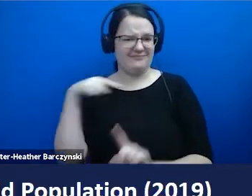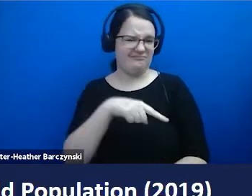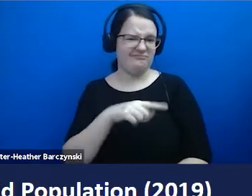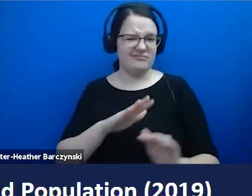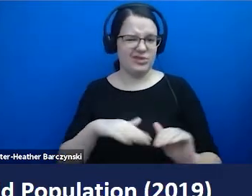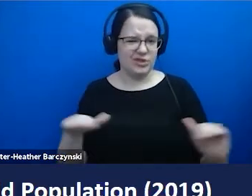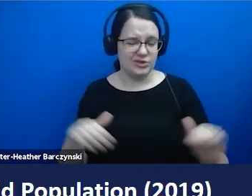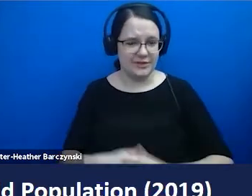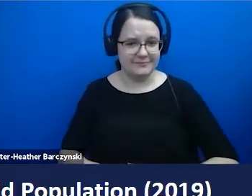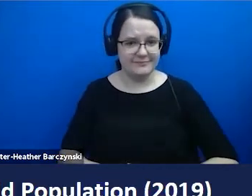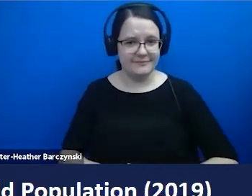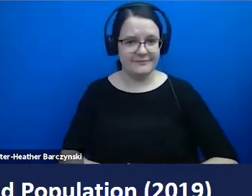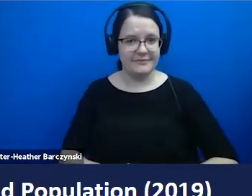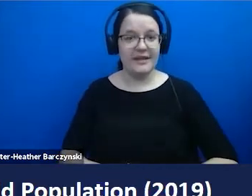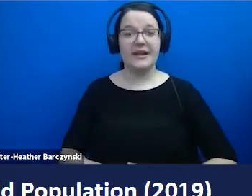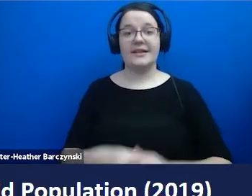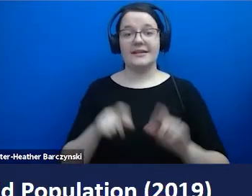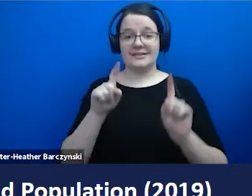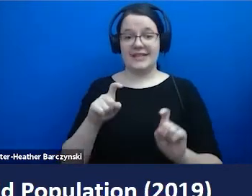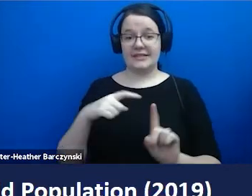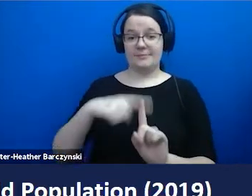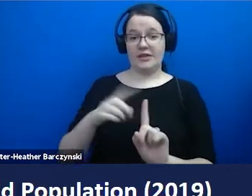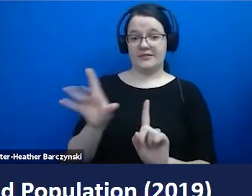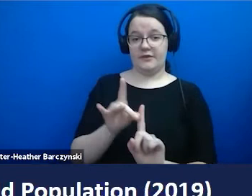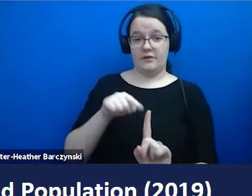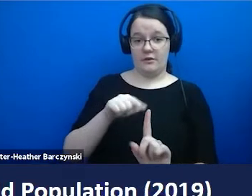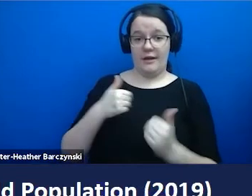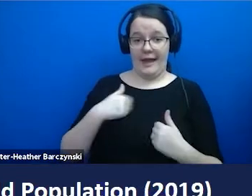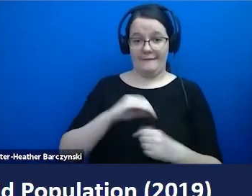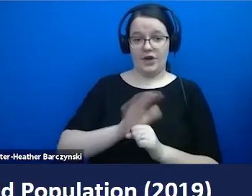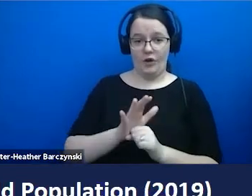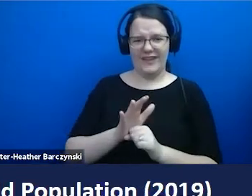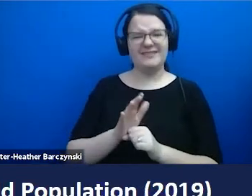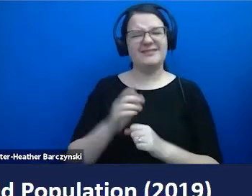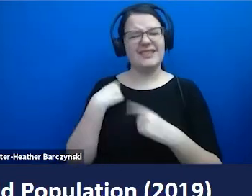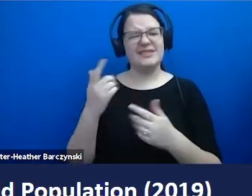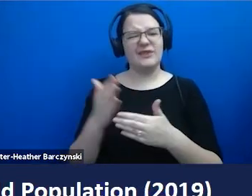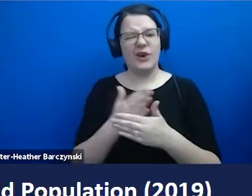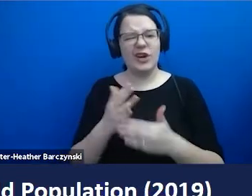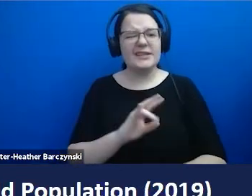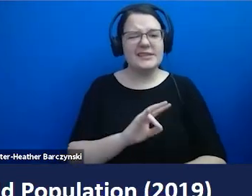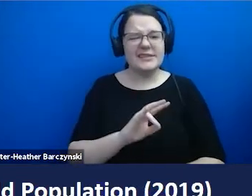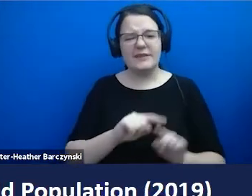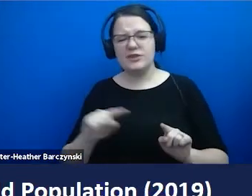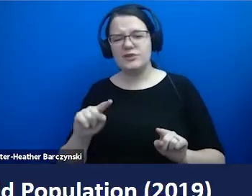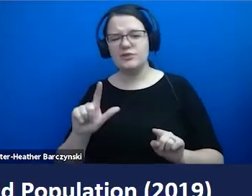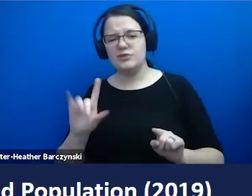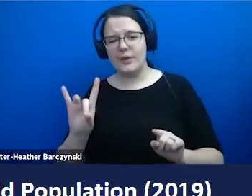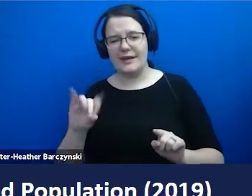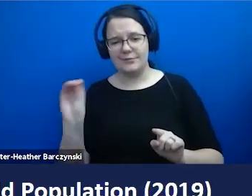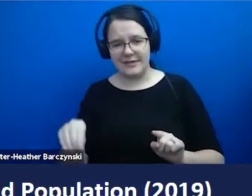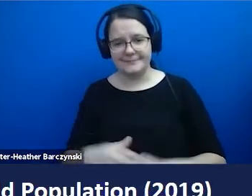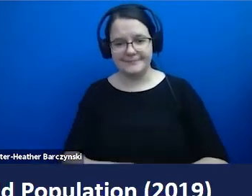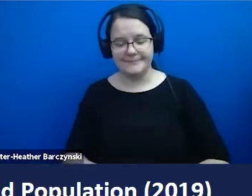the positivity rate in children range has ranged between seven and approximately 28 percent indeed